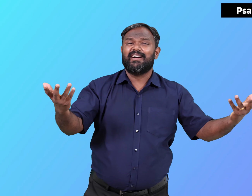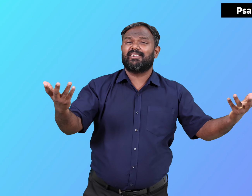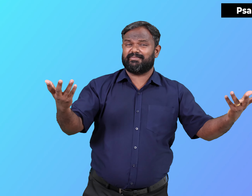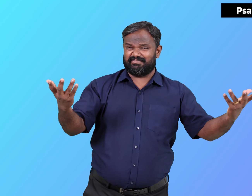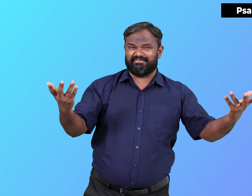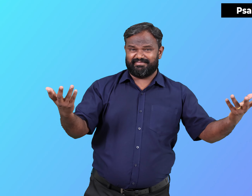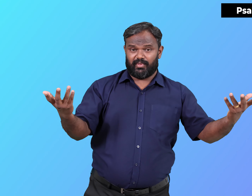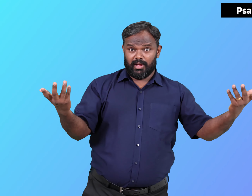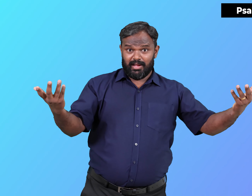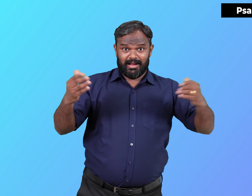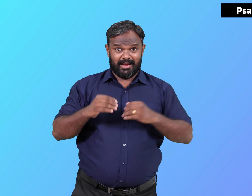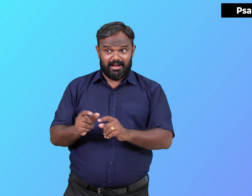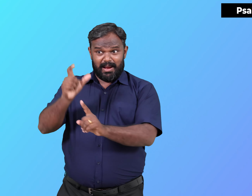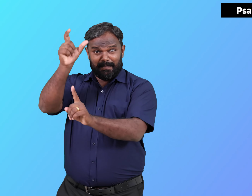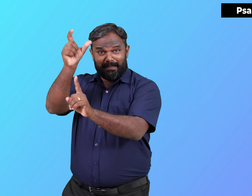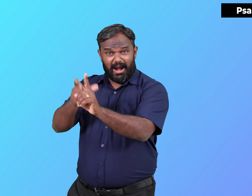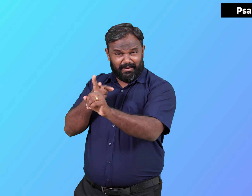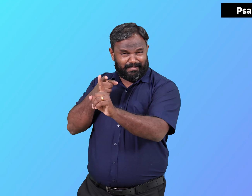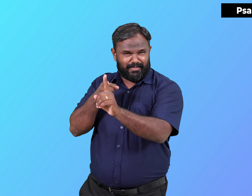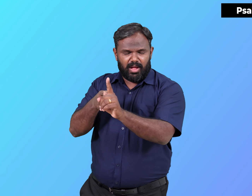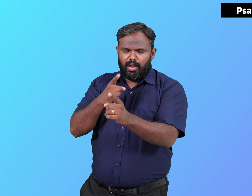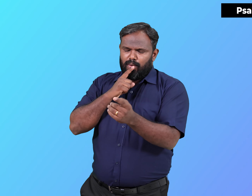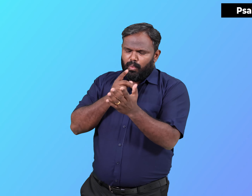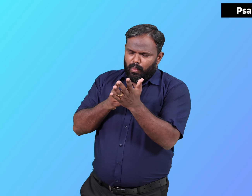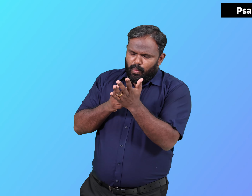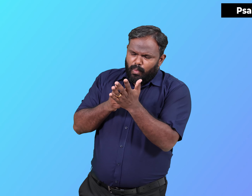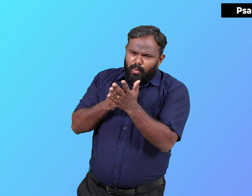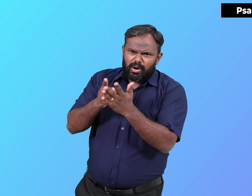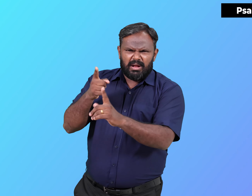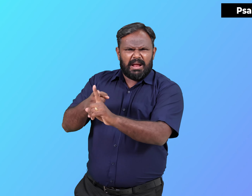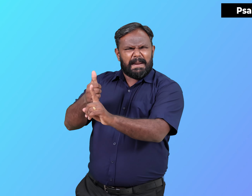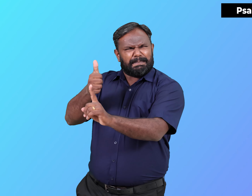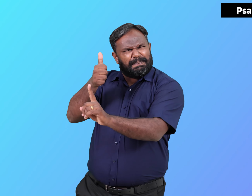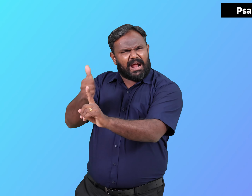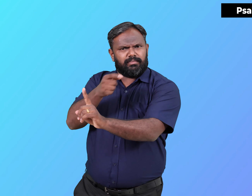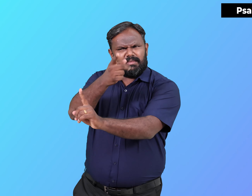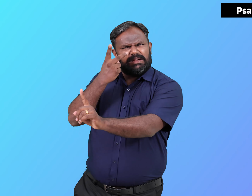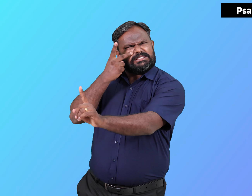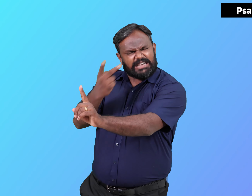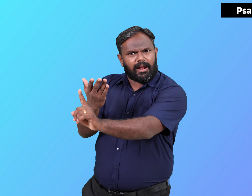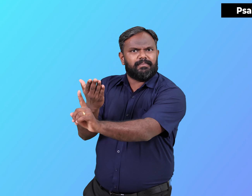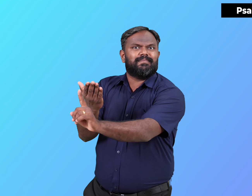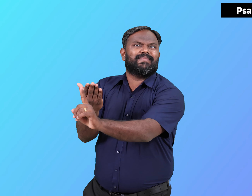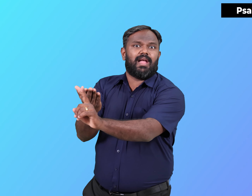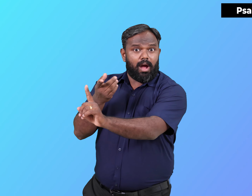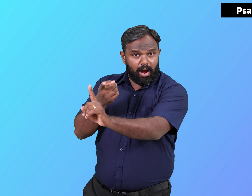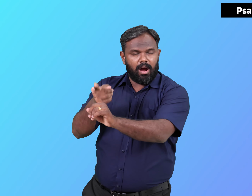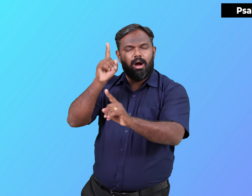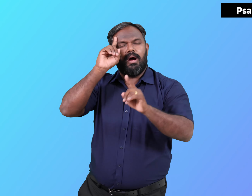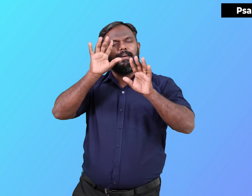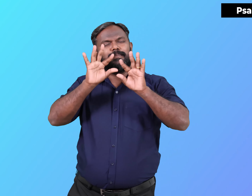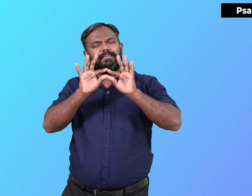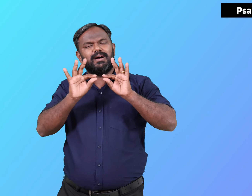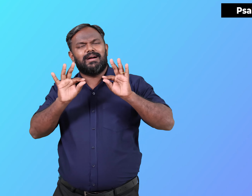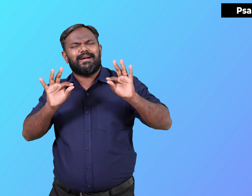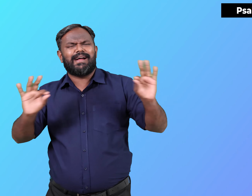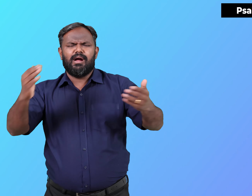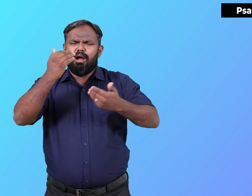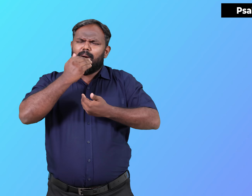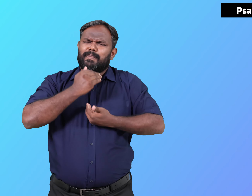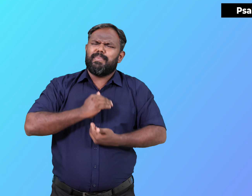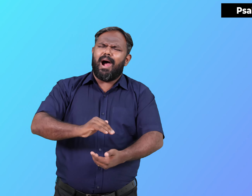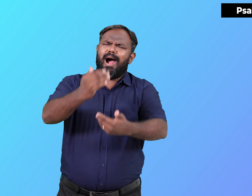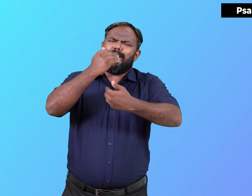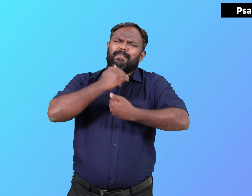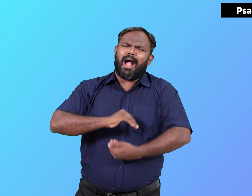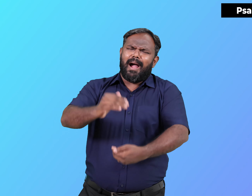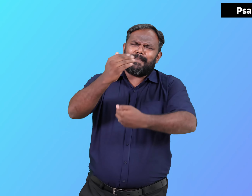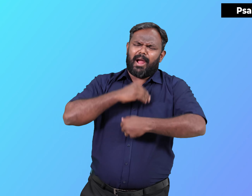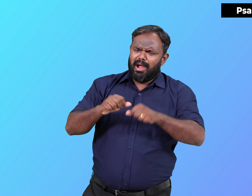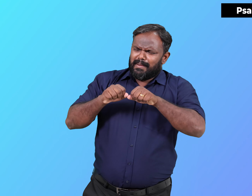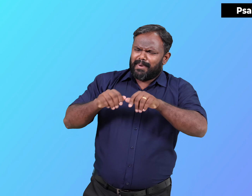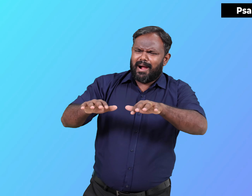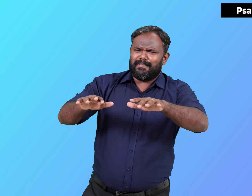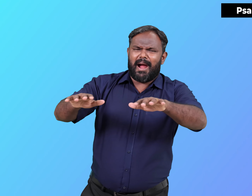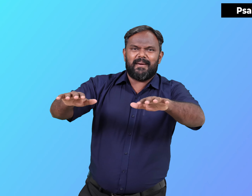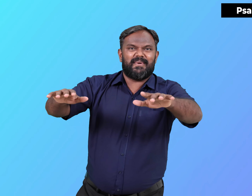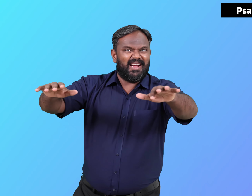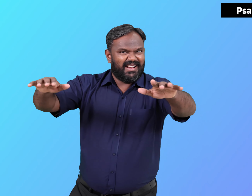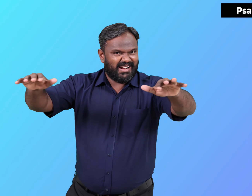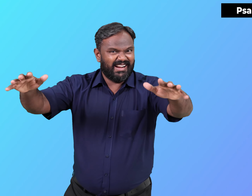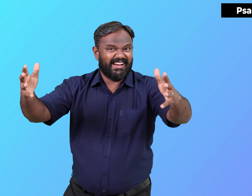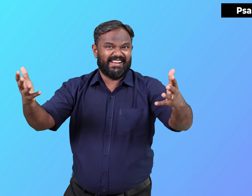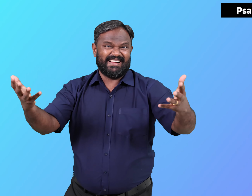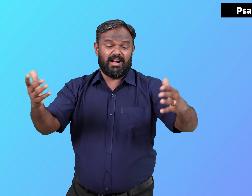Watch carefully those who are good and honest. Peace-loving people will have many descendants.